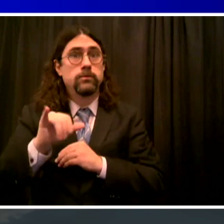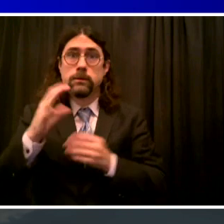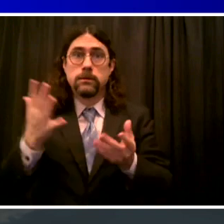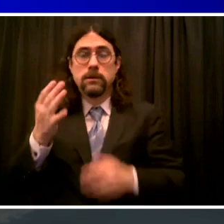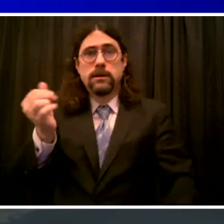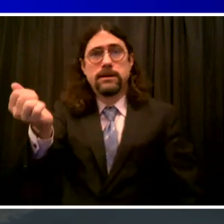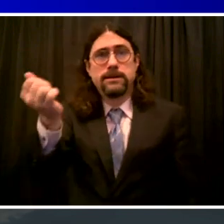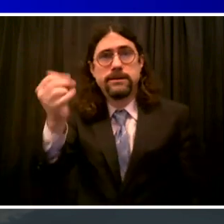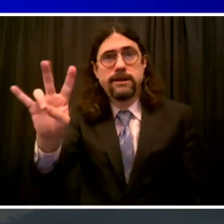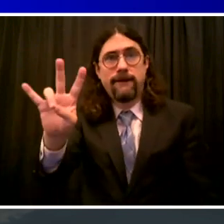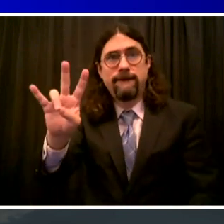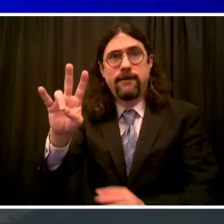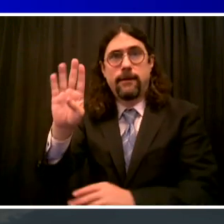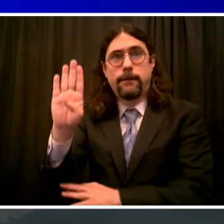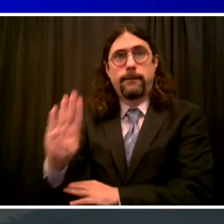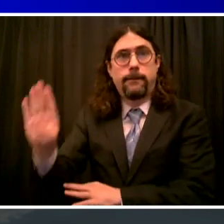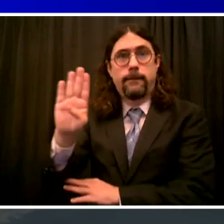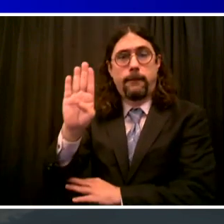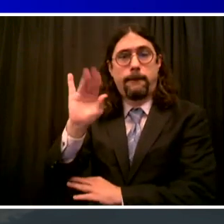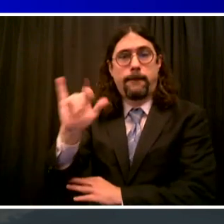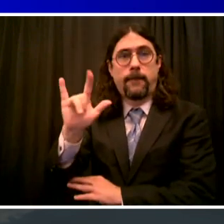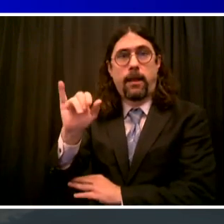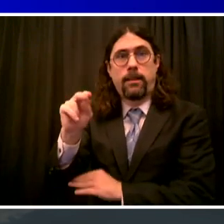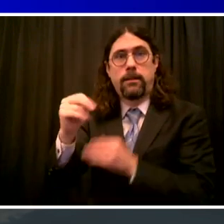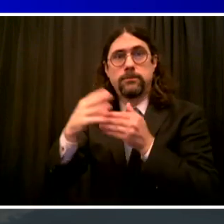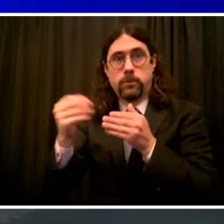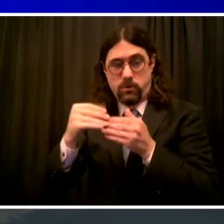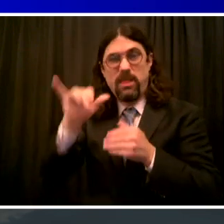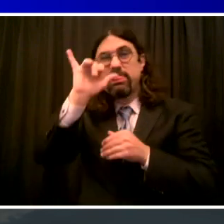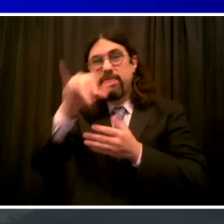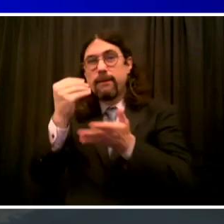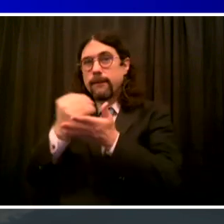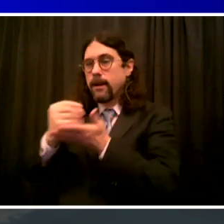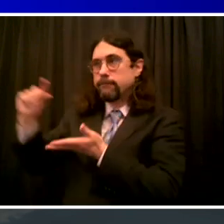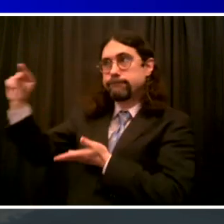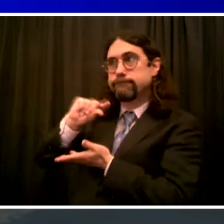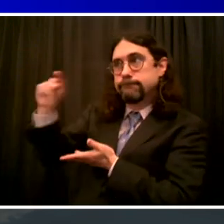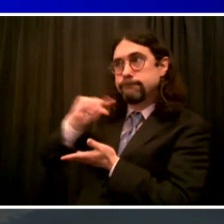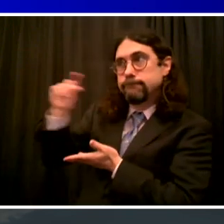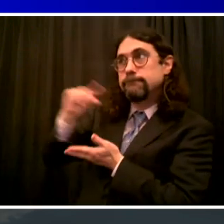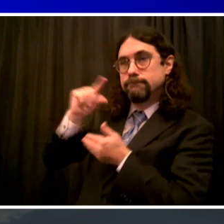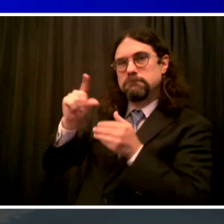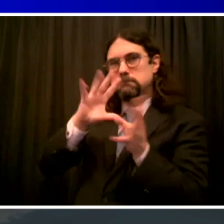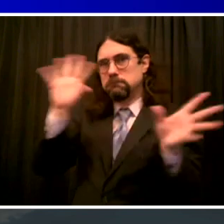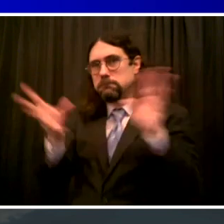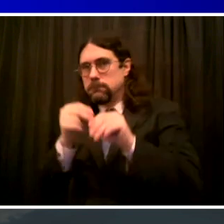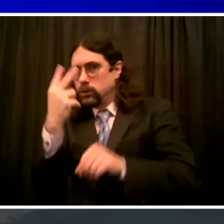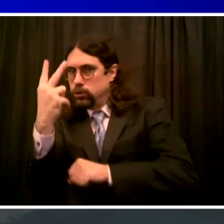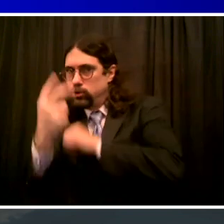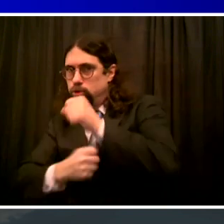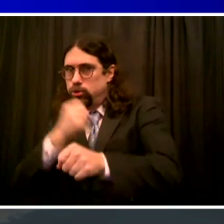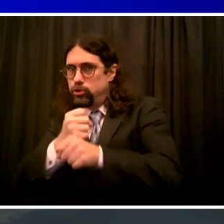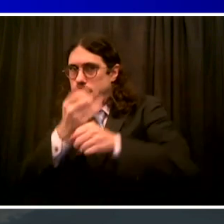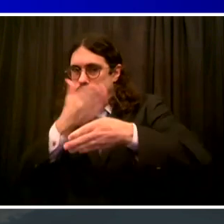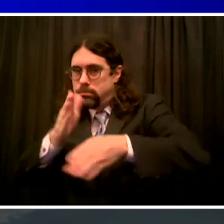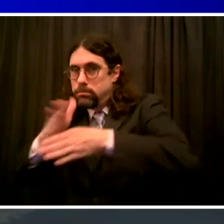$34 BIILLONIN DIRECT AID TO THE STATE OF NEW YORK. I THINK EVERYONE KNOWS THIS, BUT I WANT TO PUT A